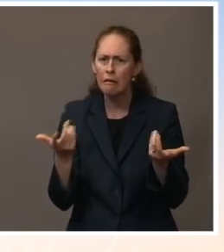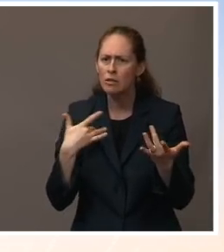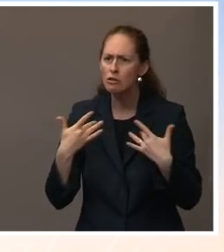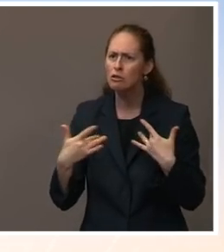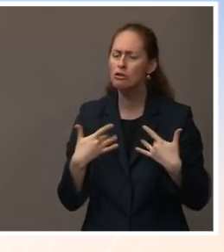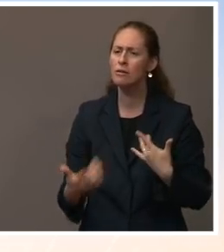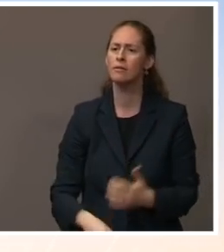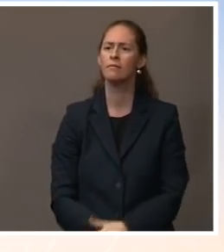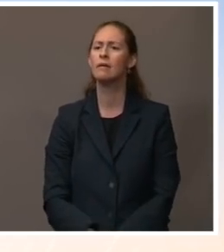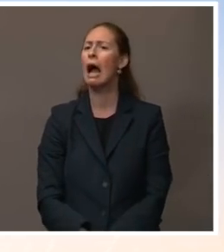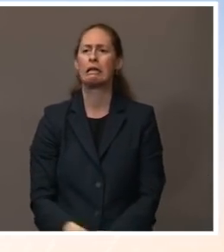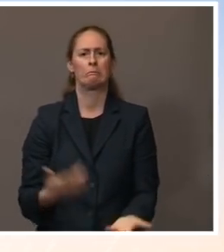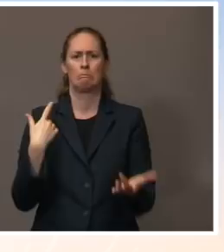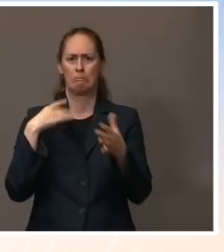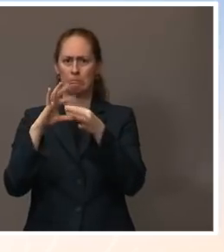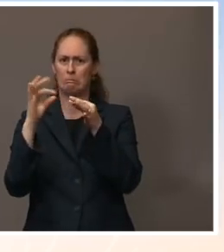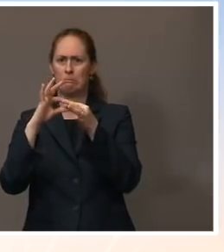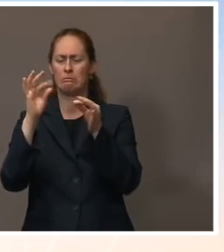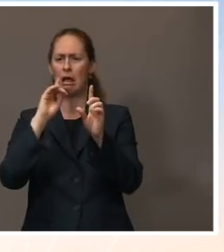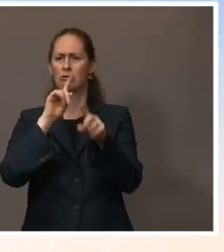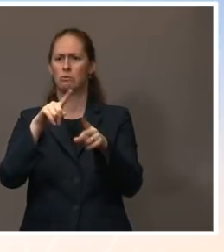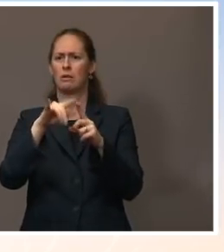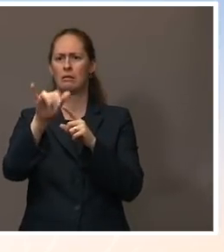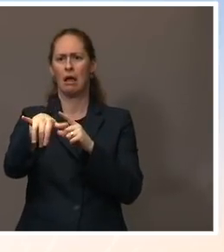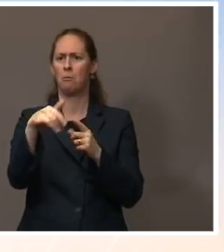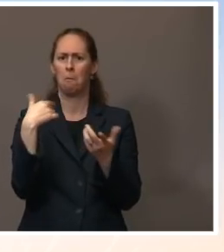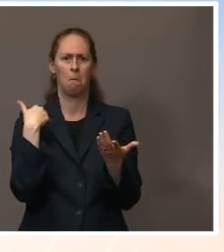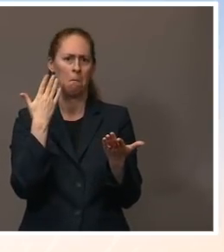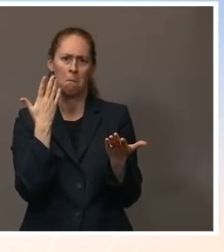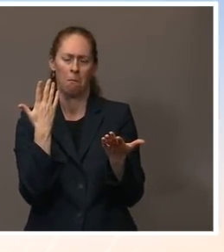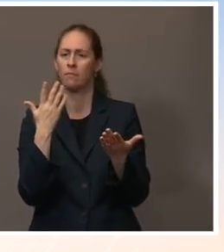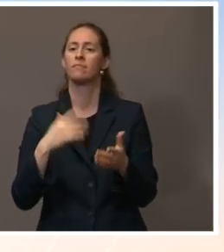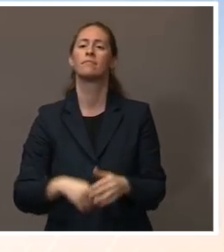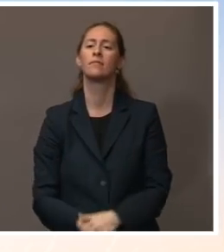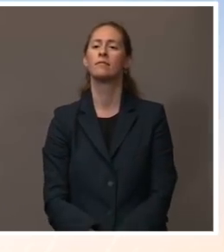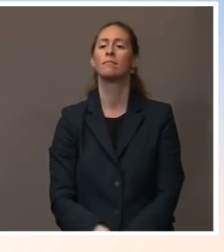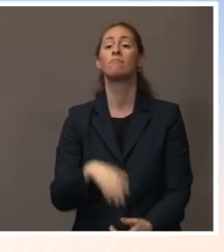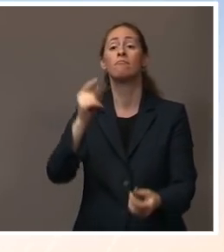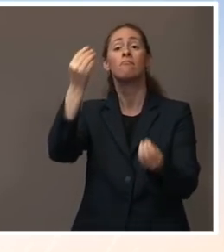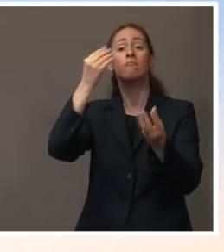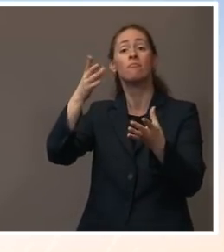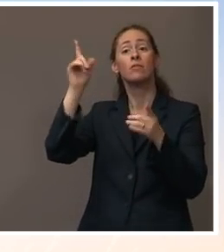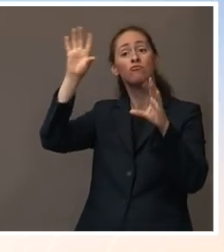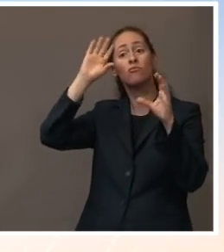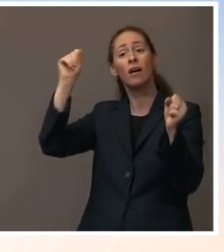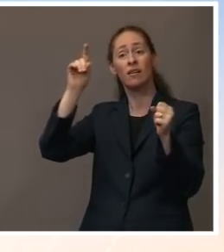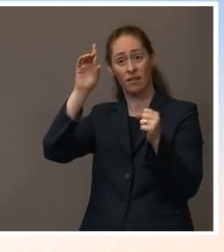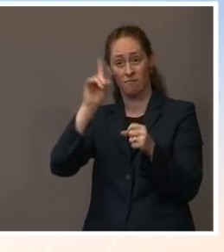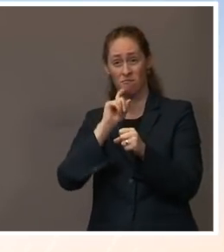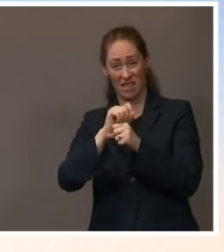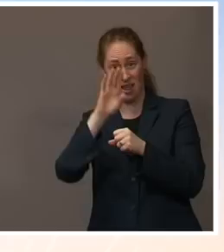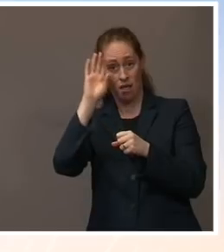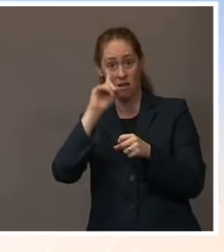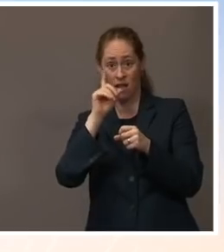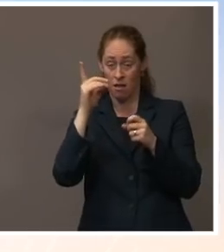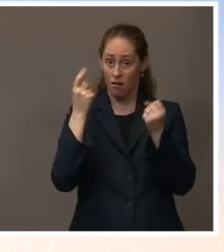But what I would say to you is that the President has never supported defunding the police. He's always supported community policing programs.